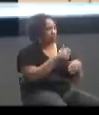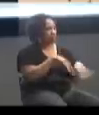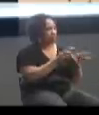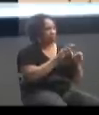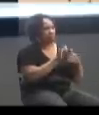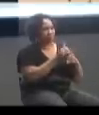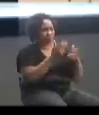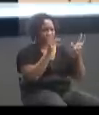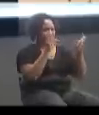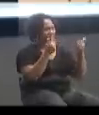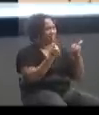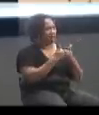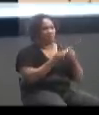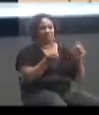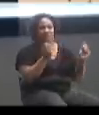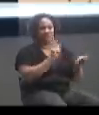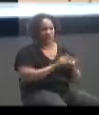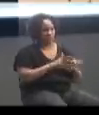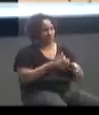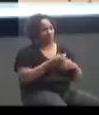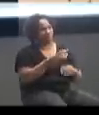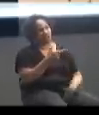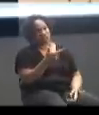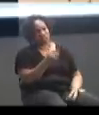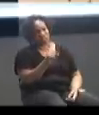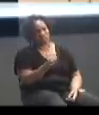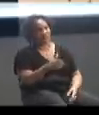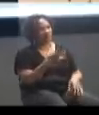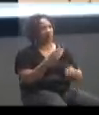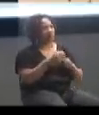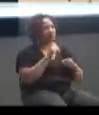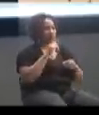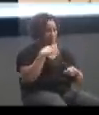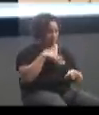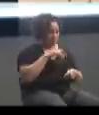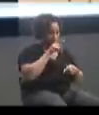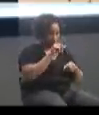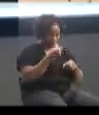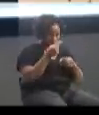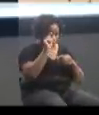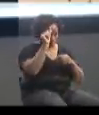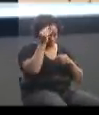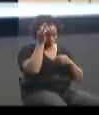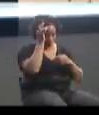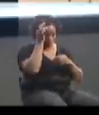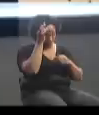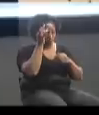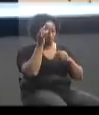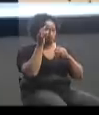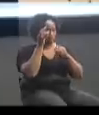THESE ARE GAME CHANGERS THAT GSA IS INVOLVED IN. THESE BENEFIT NOT ONLY FEDERAL CUSTOMERS BUT ALSO THE AMERICAN